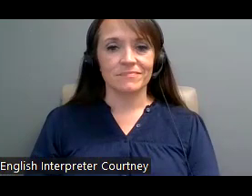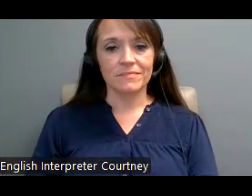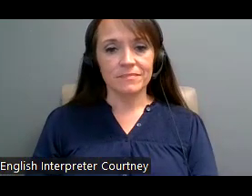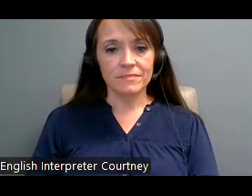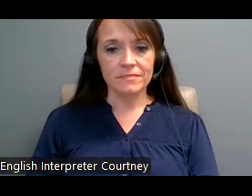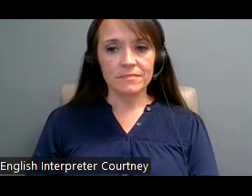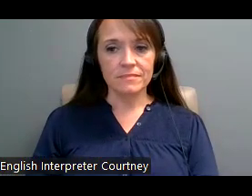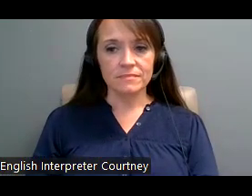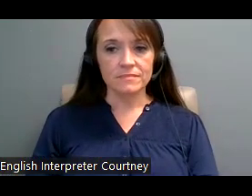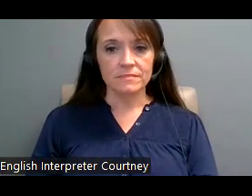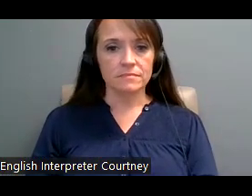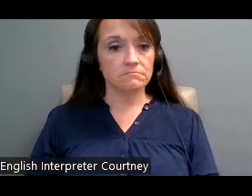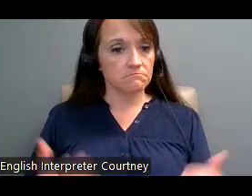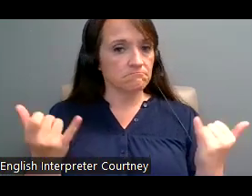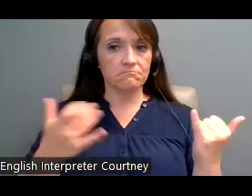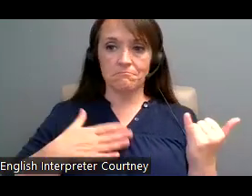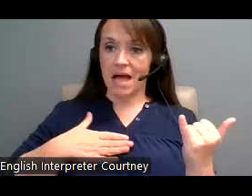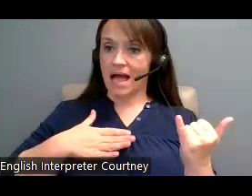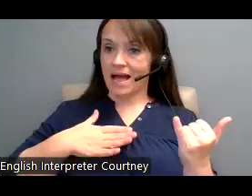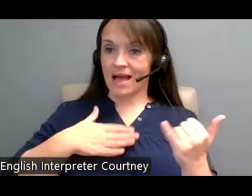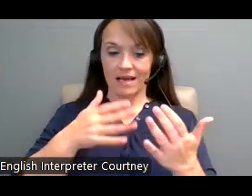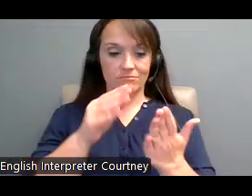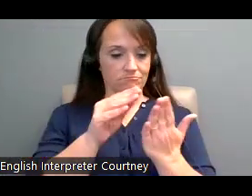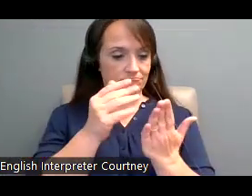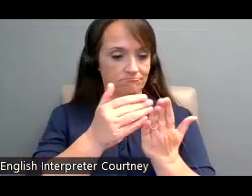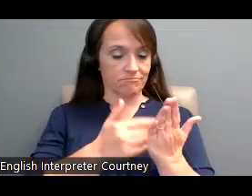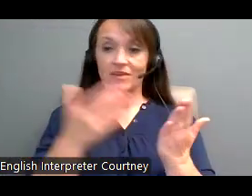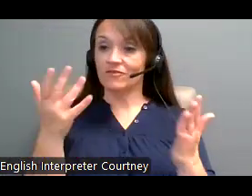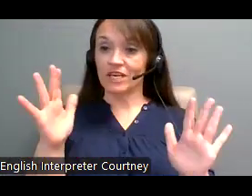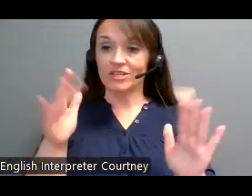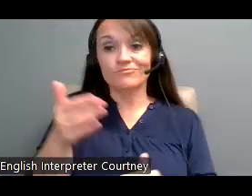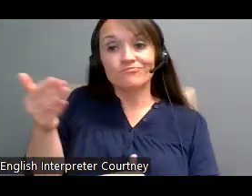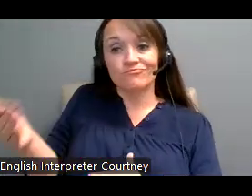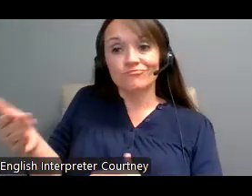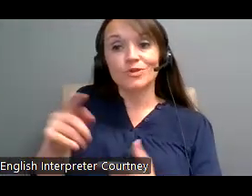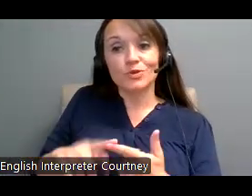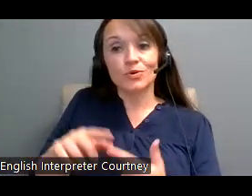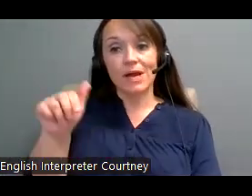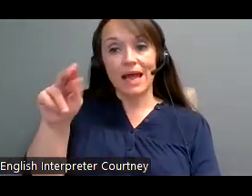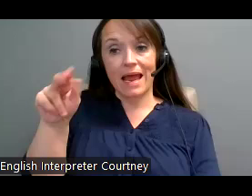everything I have at this time so I will hand it over to Ana Maria. Thank you so much.